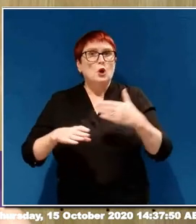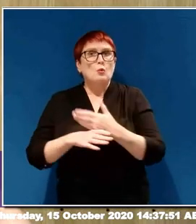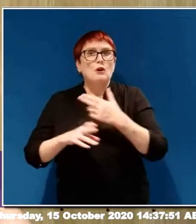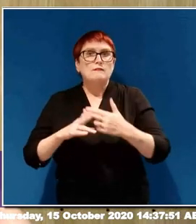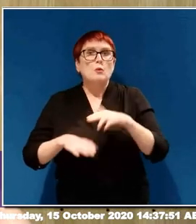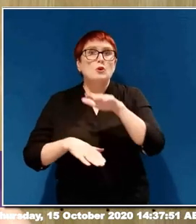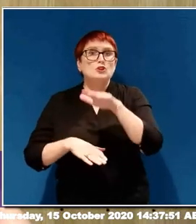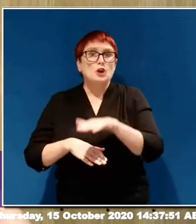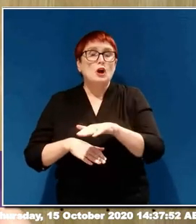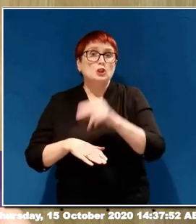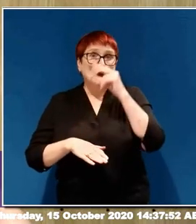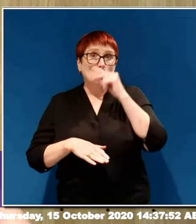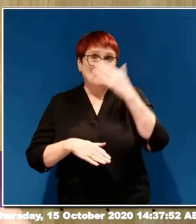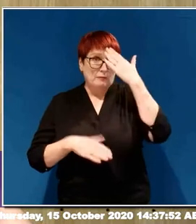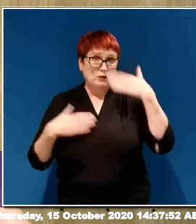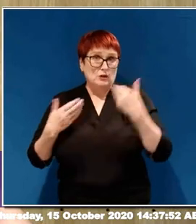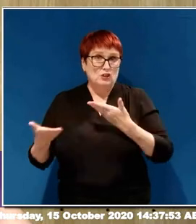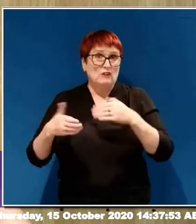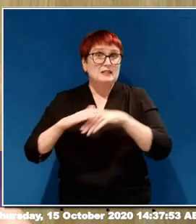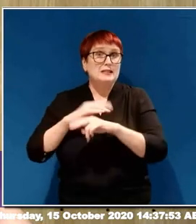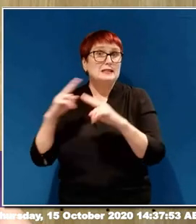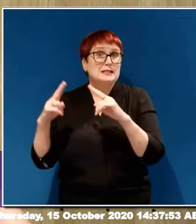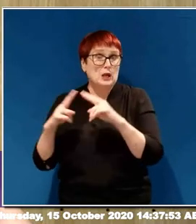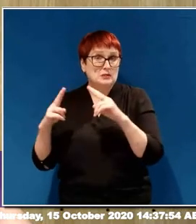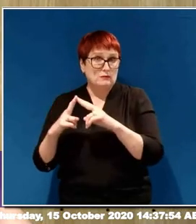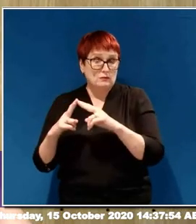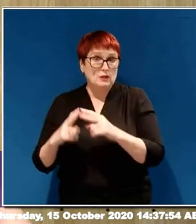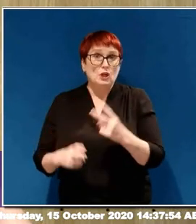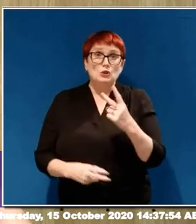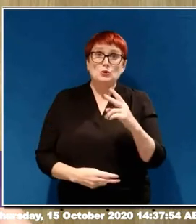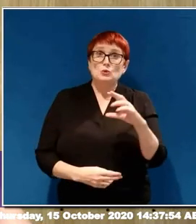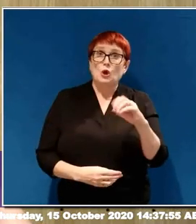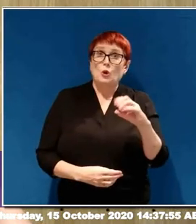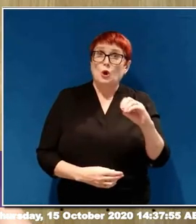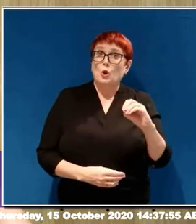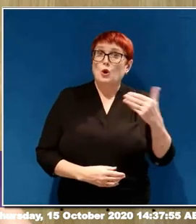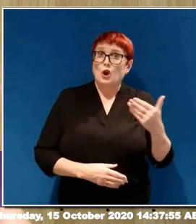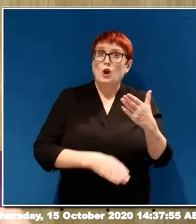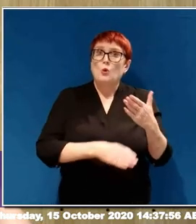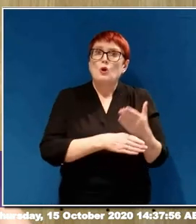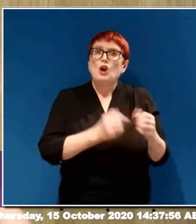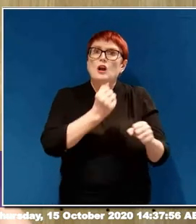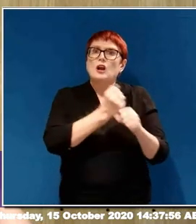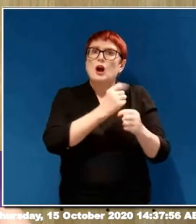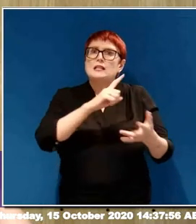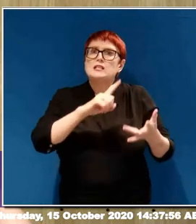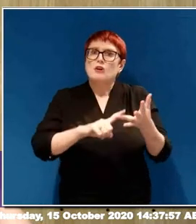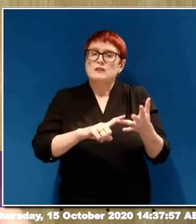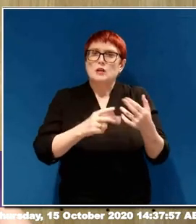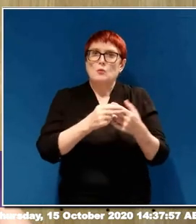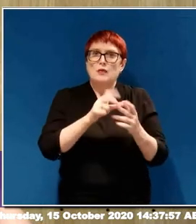And in 2009 you were employed as a guidance officer in the Department of Education? Yes.